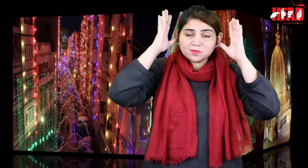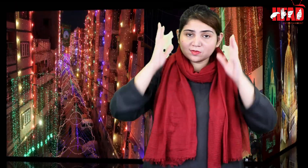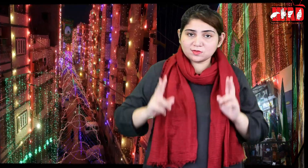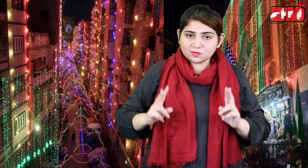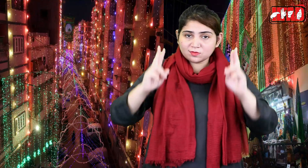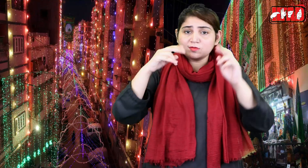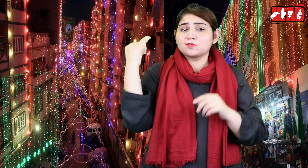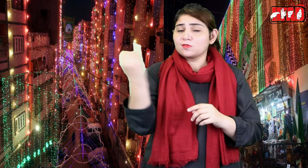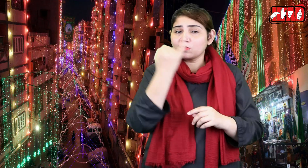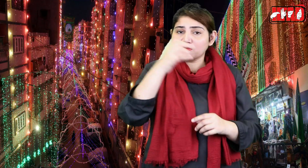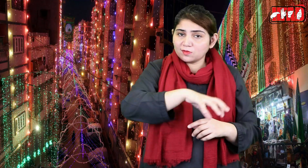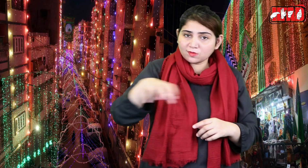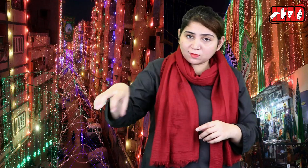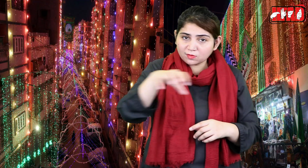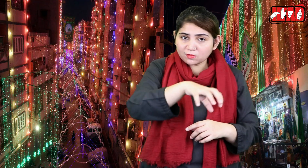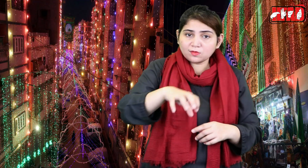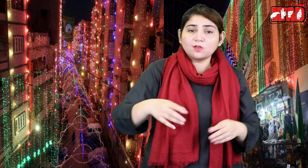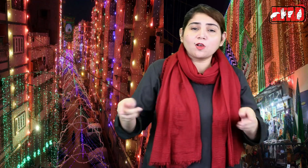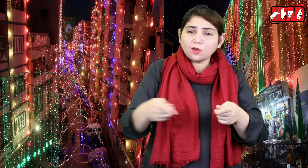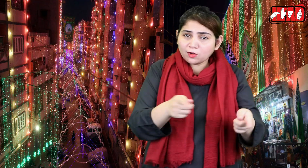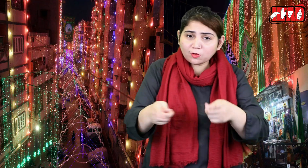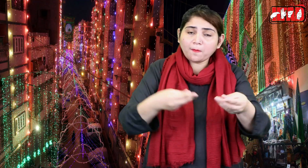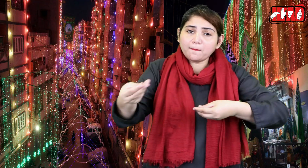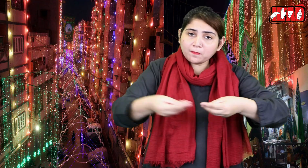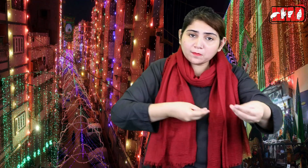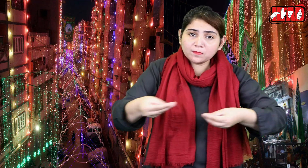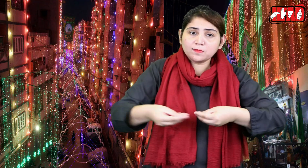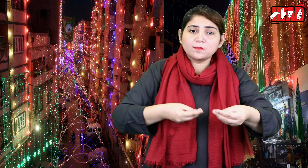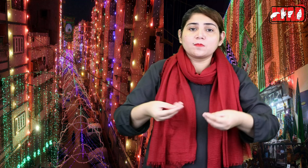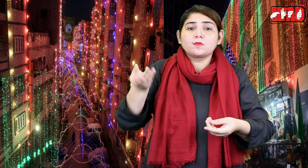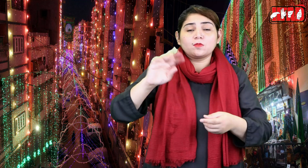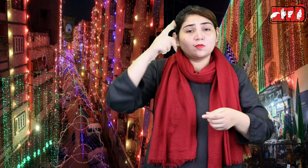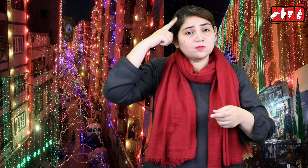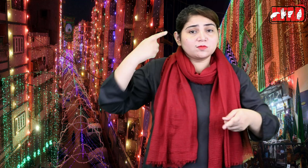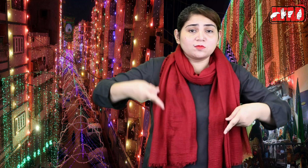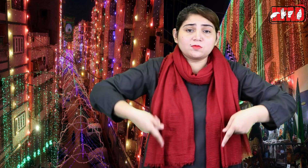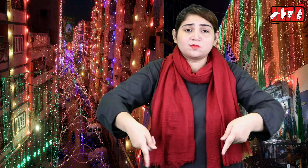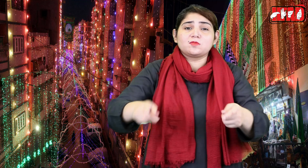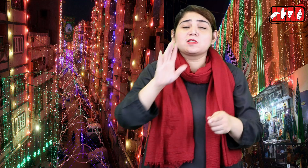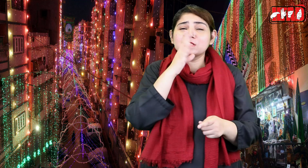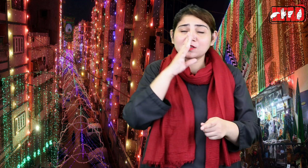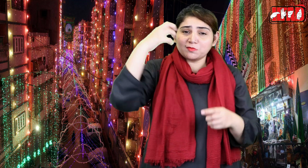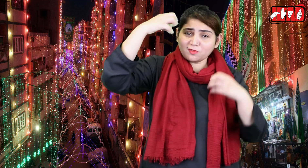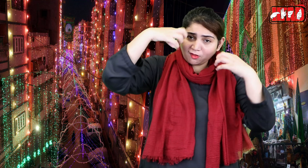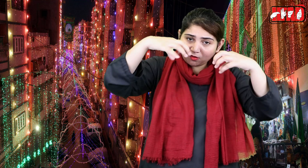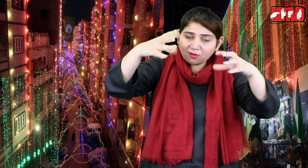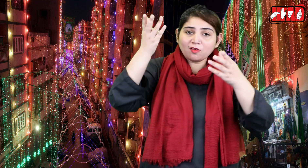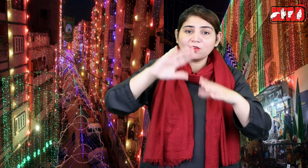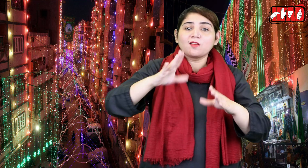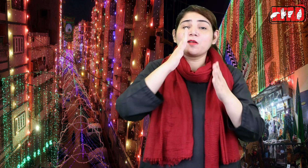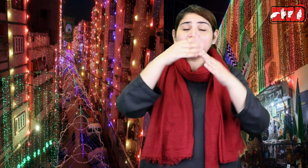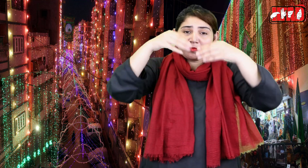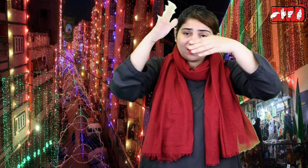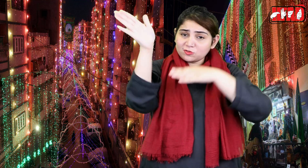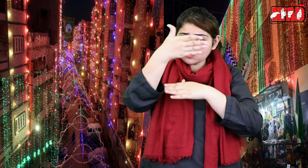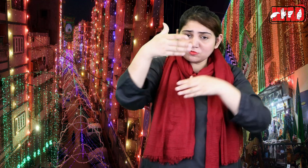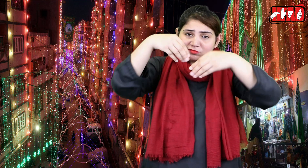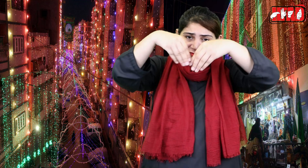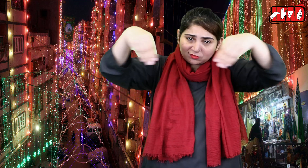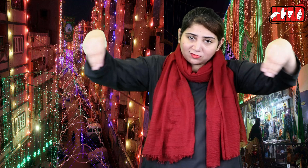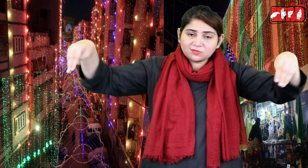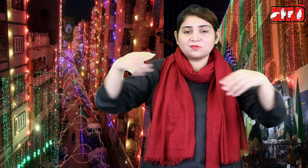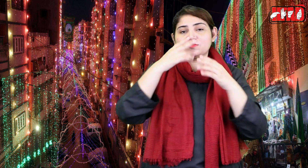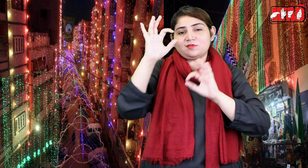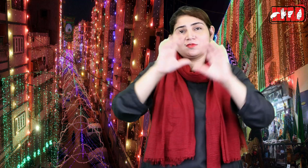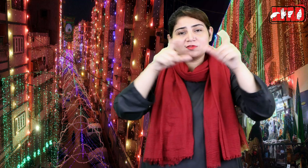Offices, mosques, parks, streets, markets, and roads were decorated with green lights and flags.